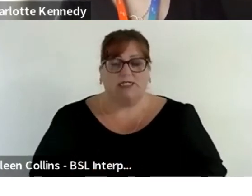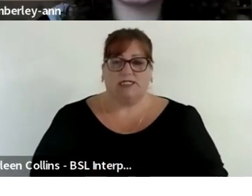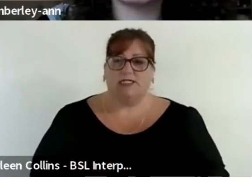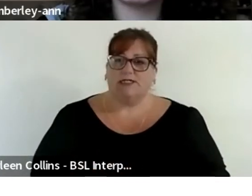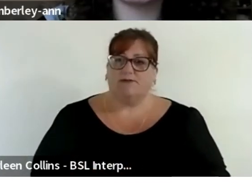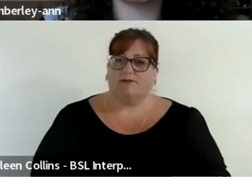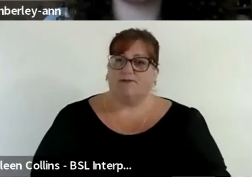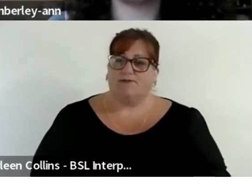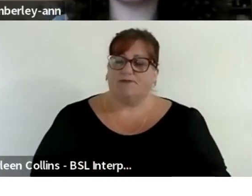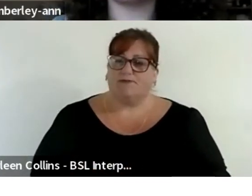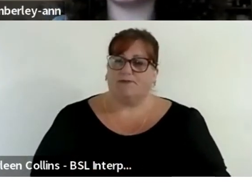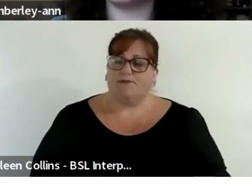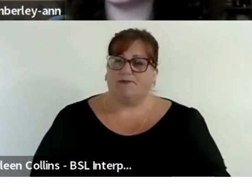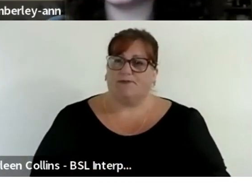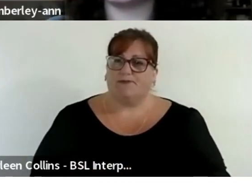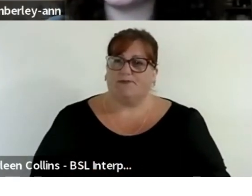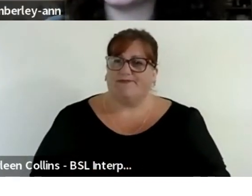Thank you for sharing.